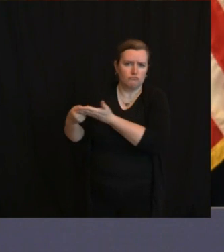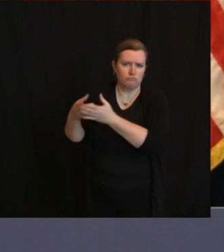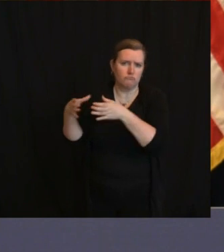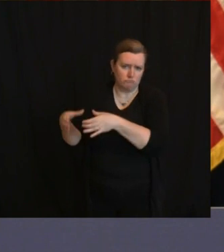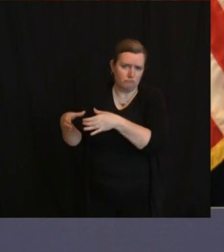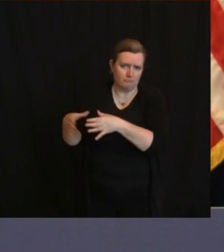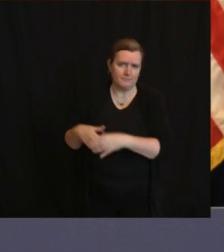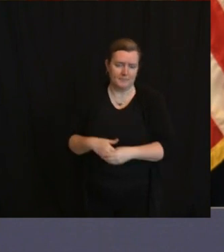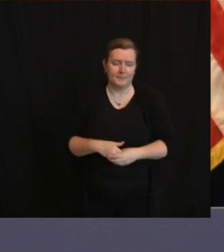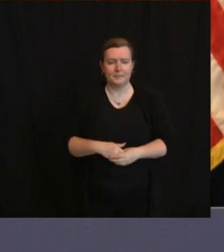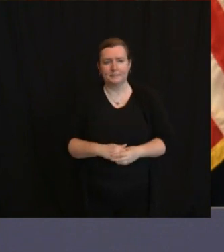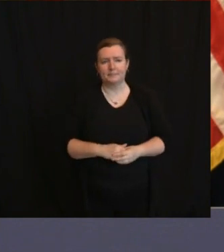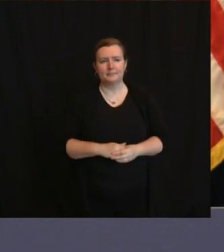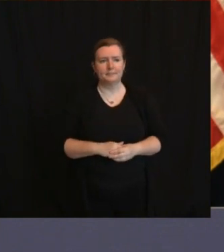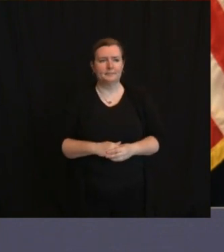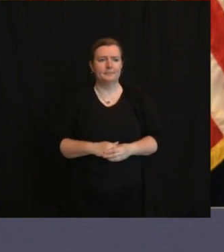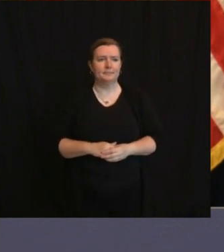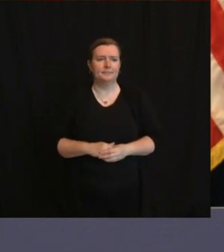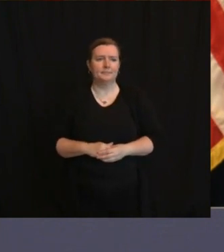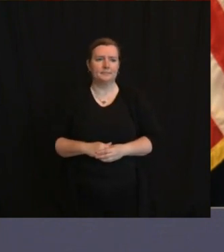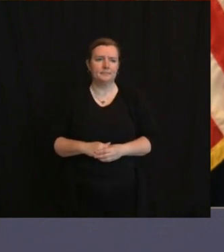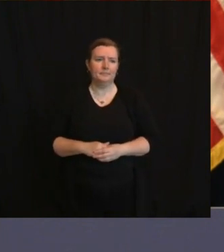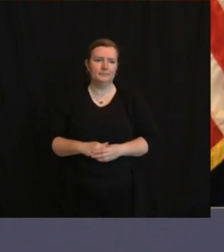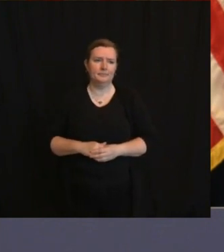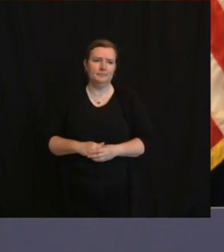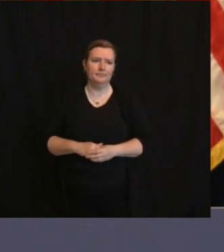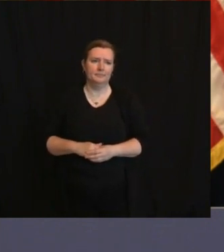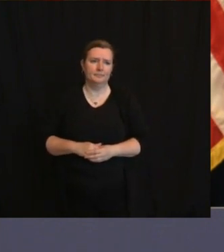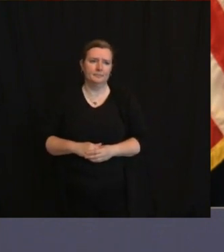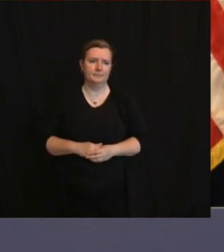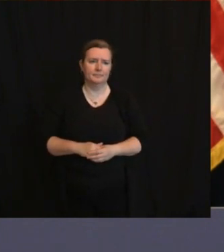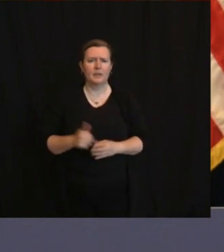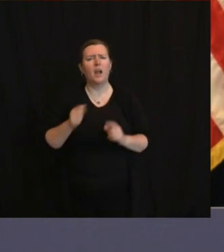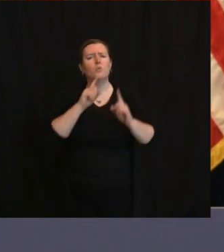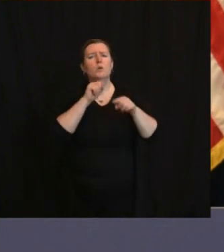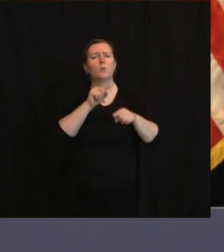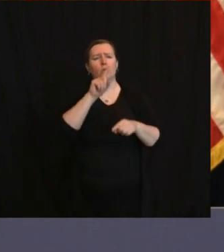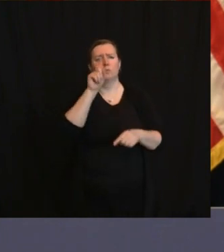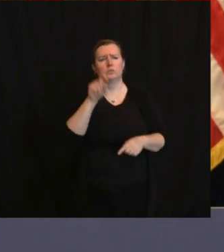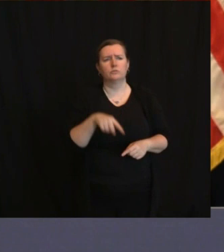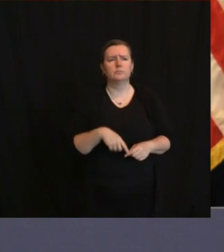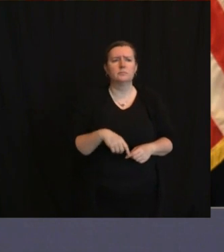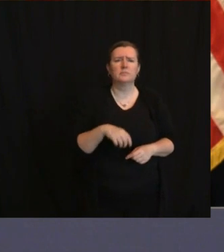TAKE AN ITEM OFF THE TABLE FOR CONSIDERATION. IT'S A BLANK SHEET OF PAPER. LET'S GO BACK THEN DOWN FRONT